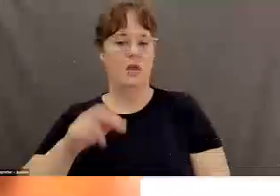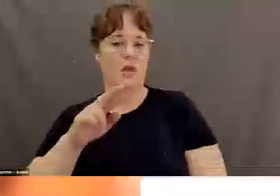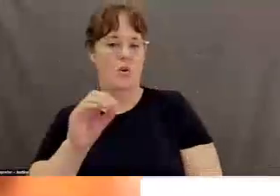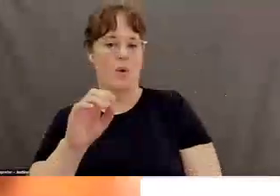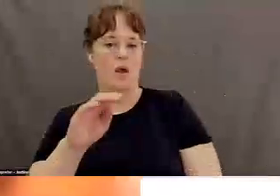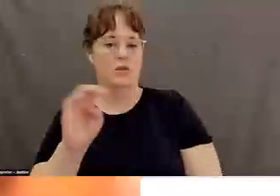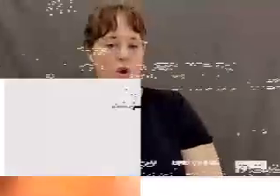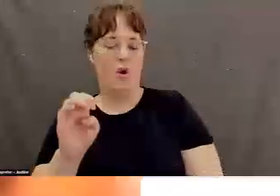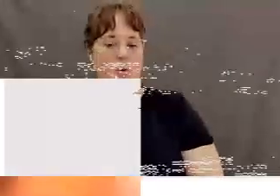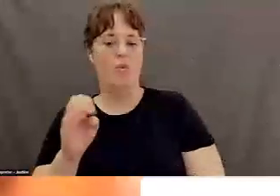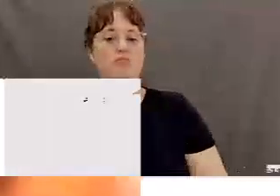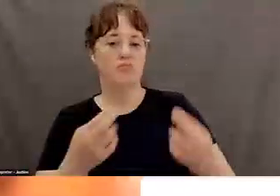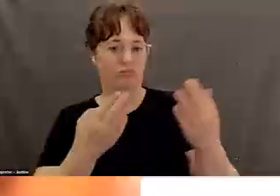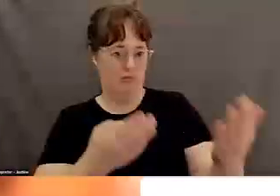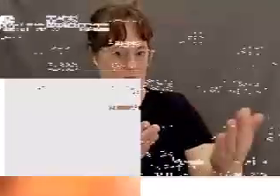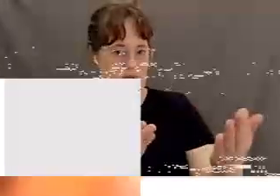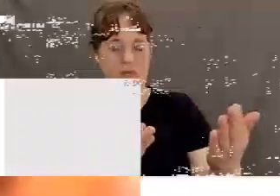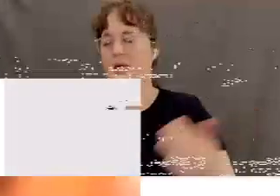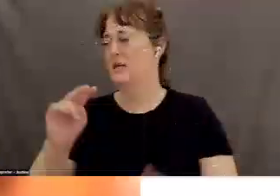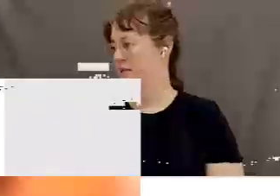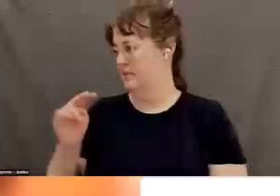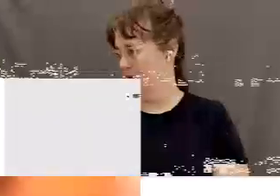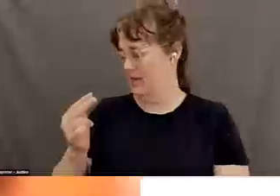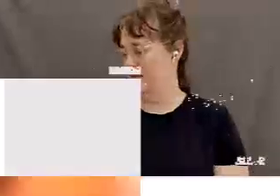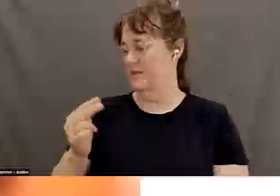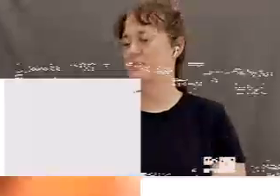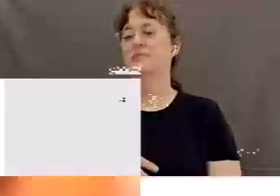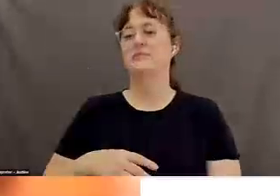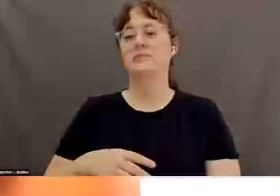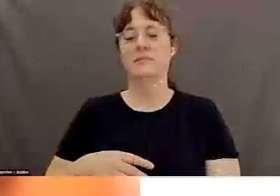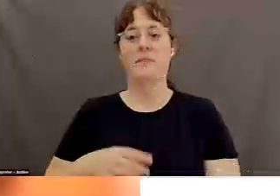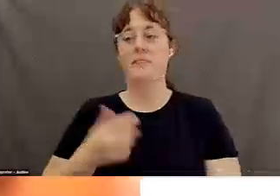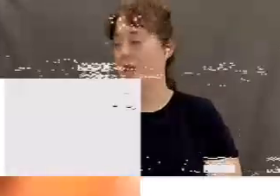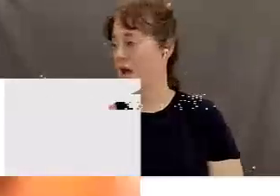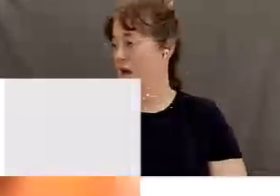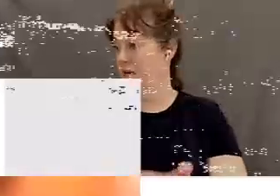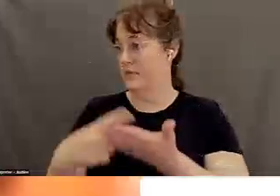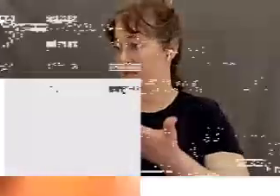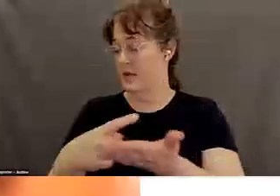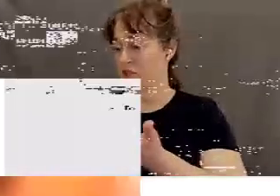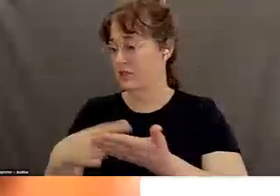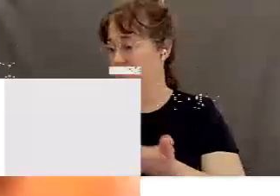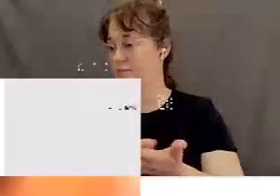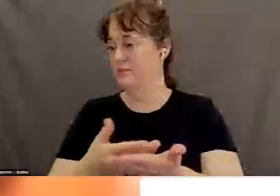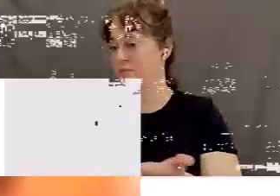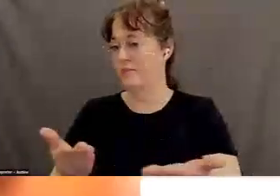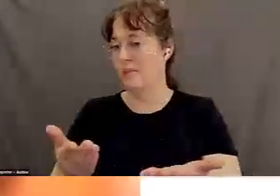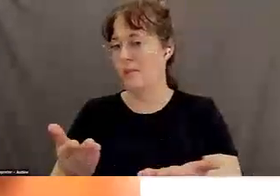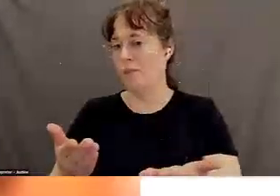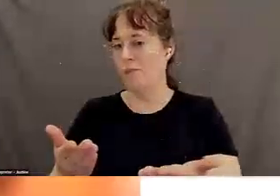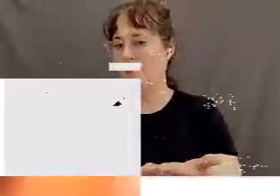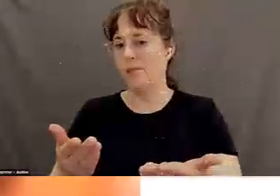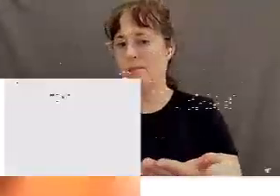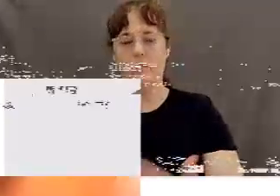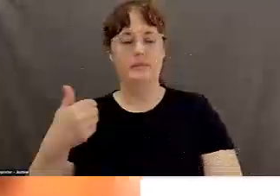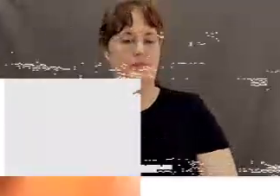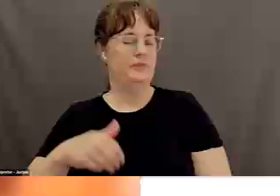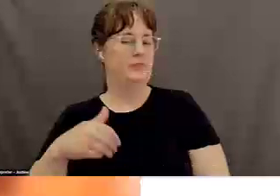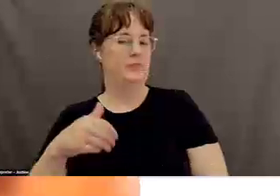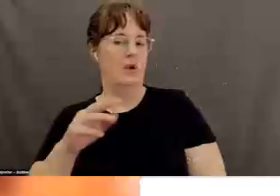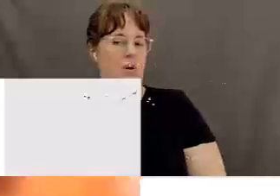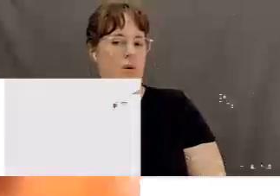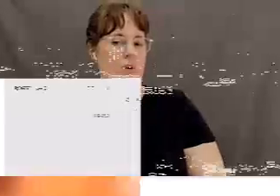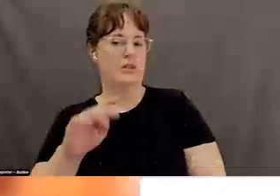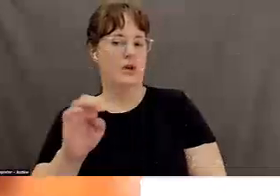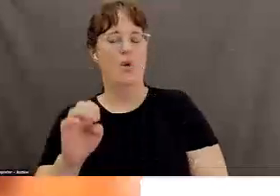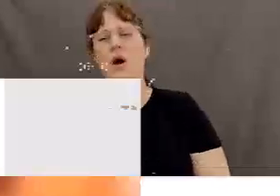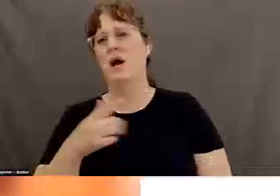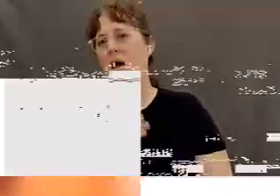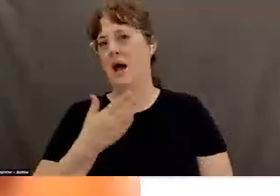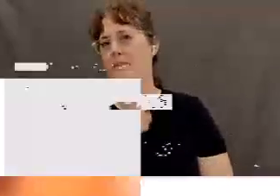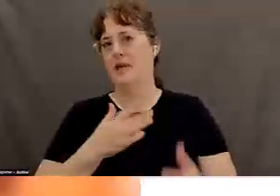Boardroom: Second. It's been moved and seconded. Is there any discussion, Board Member Roscoe? I just am happy to make some comments. I really appreciate Michael Morgan's